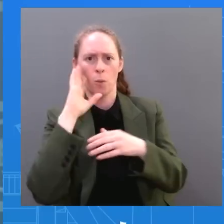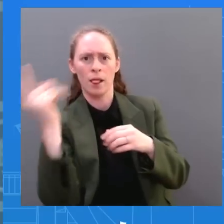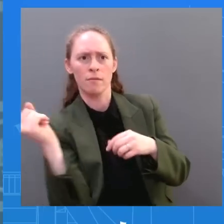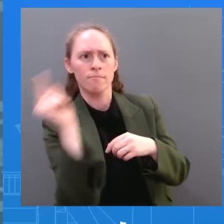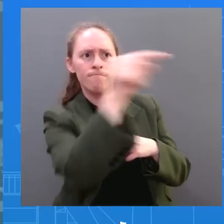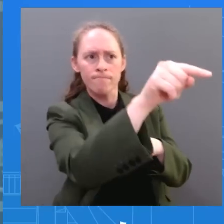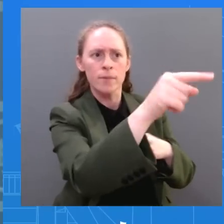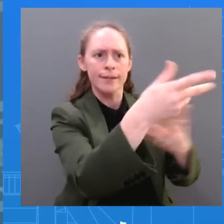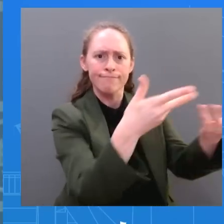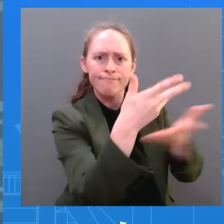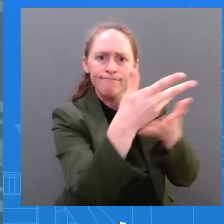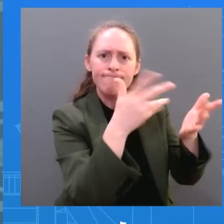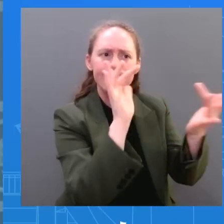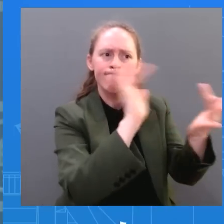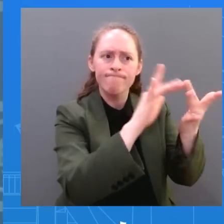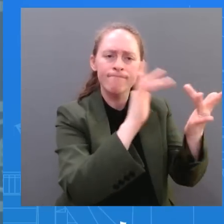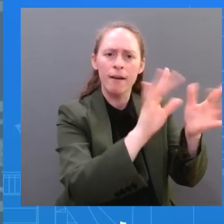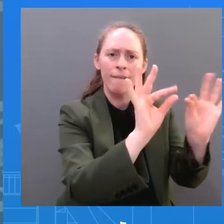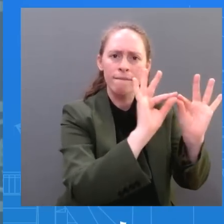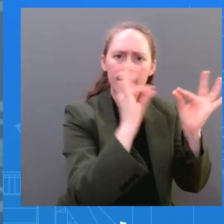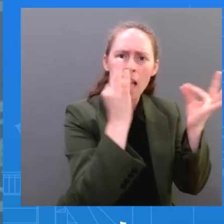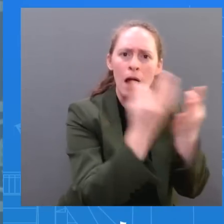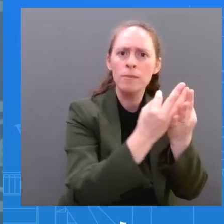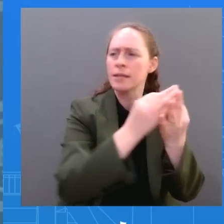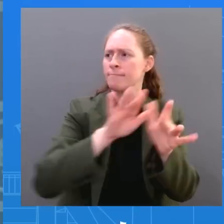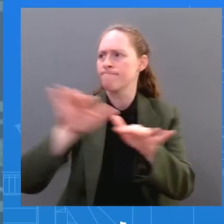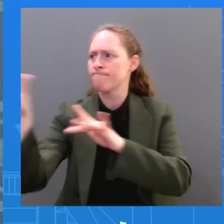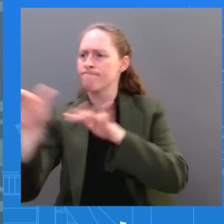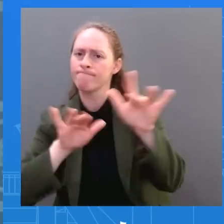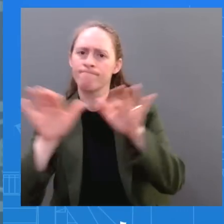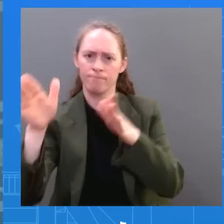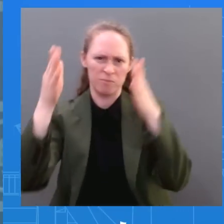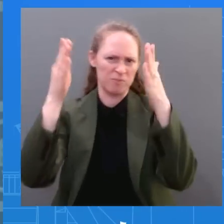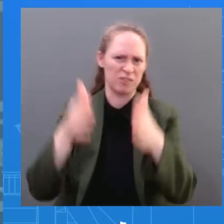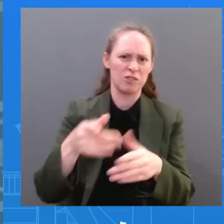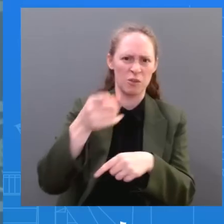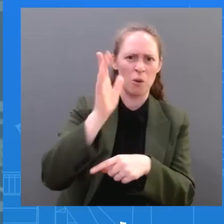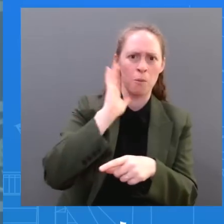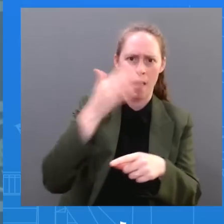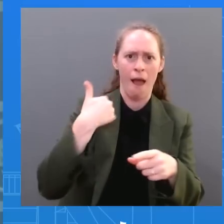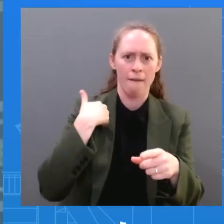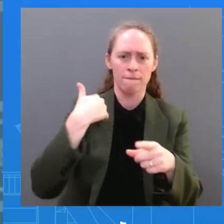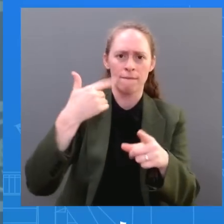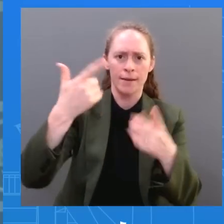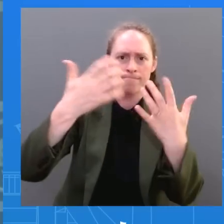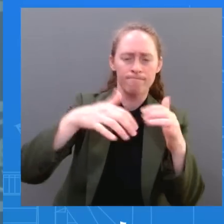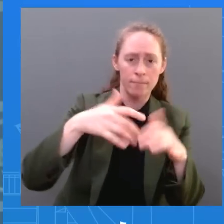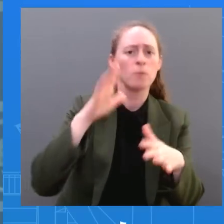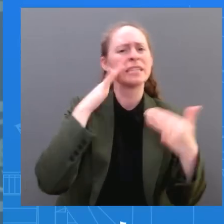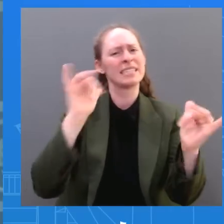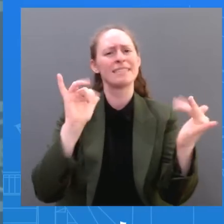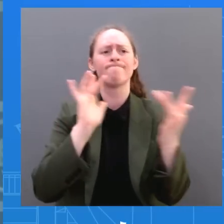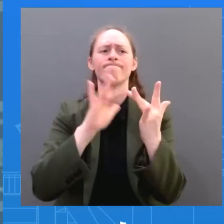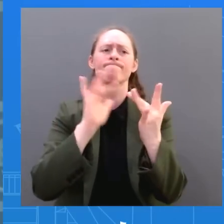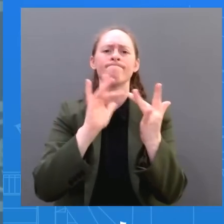So we're going to continue to have those conversations, and we're going to make sure that she -- she and others get home safely.